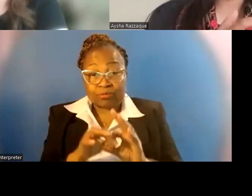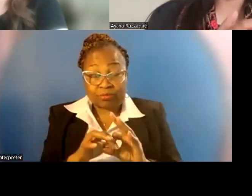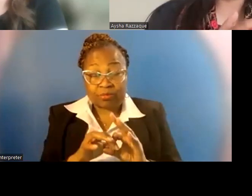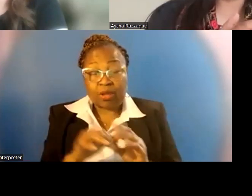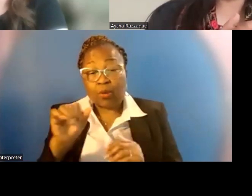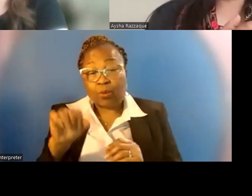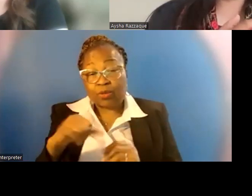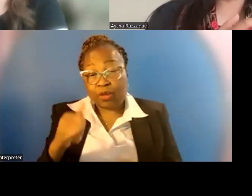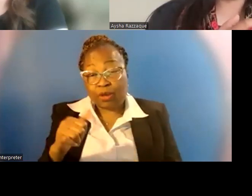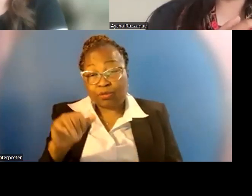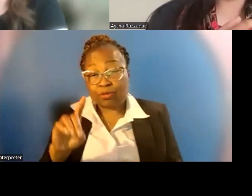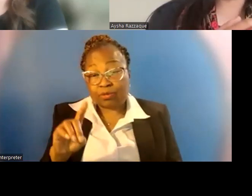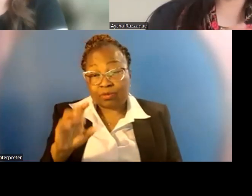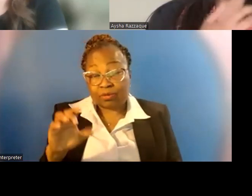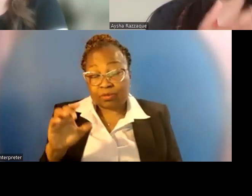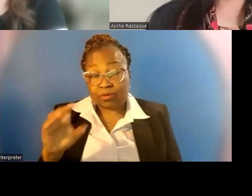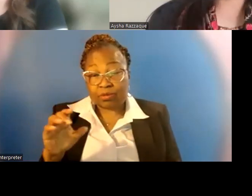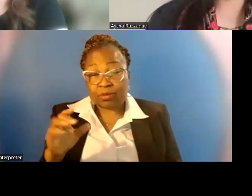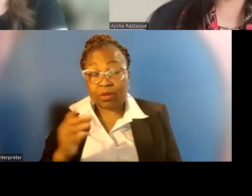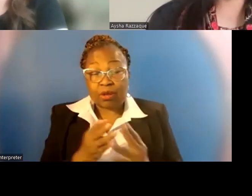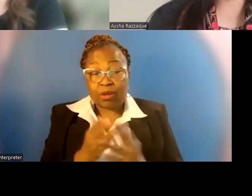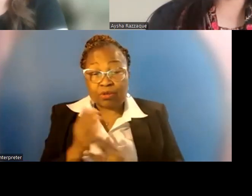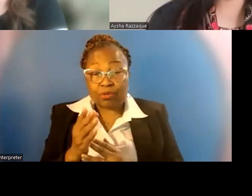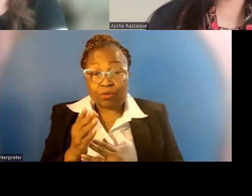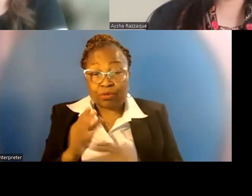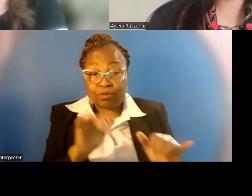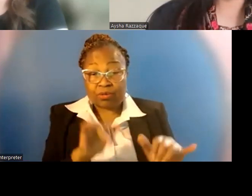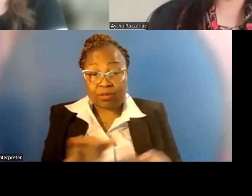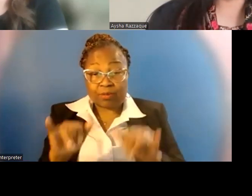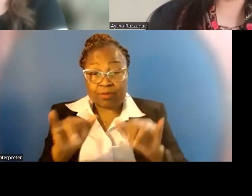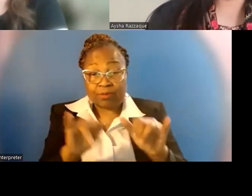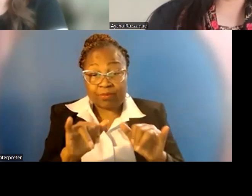through the mutual understanding that we're all